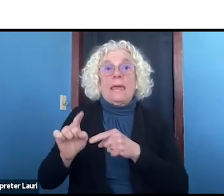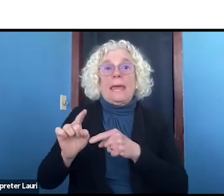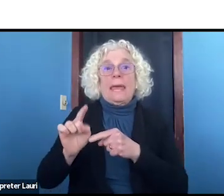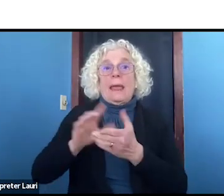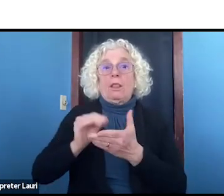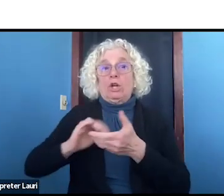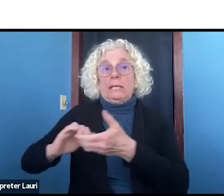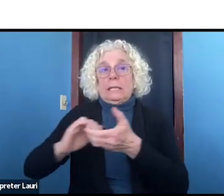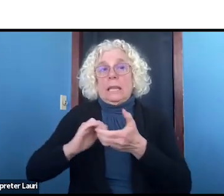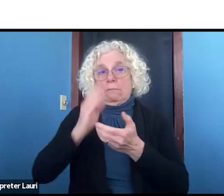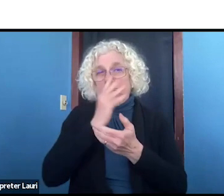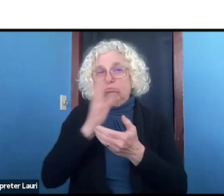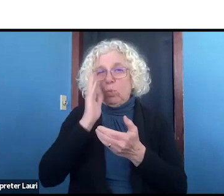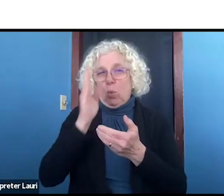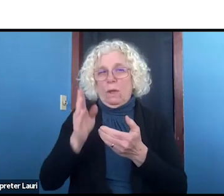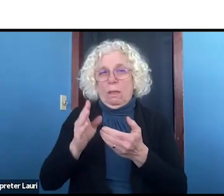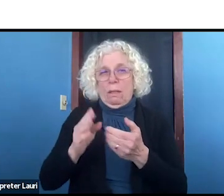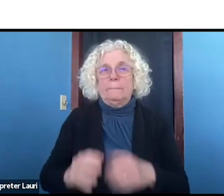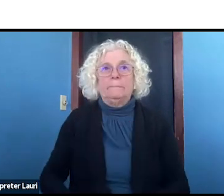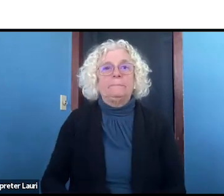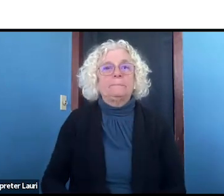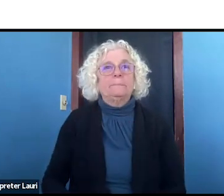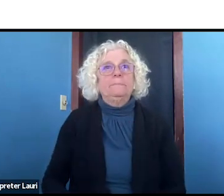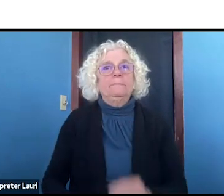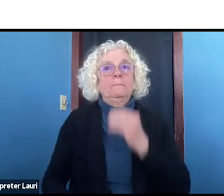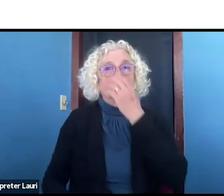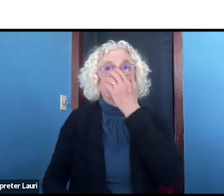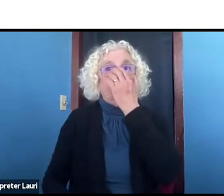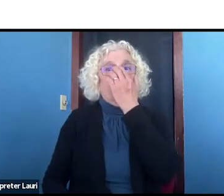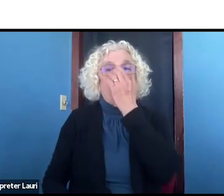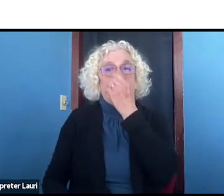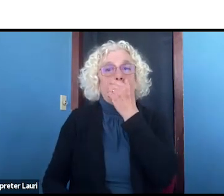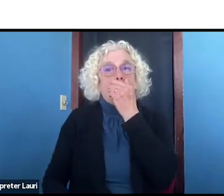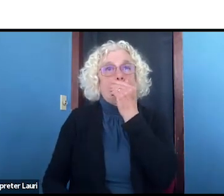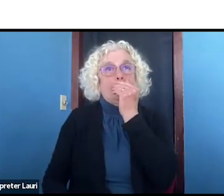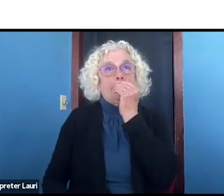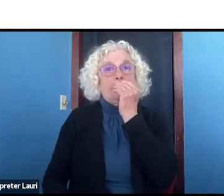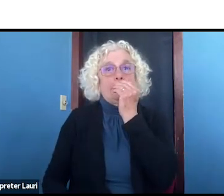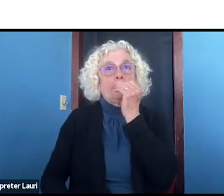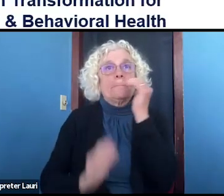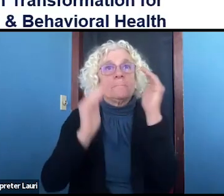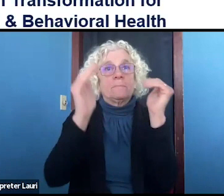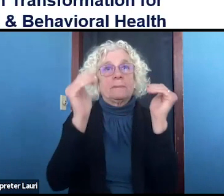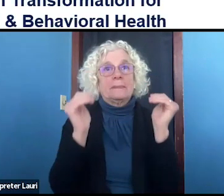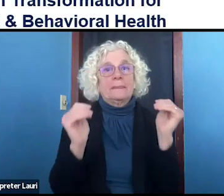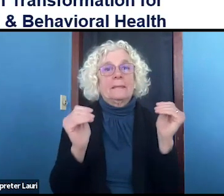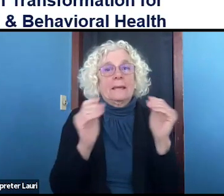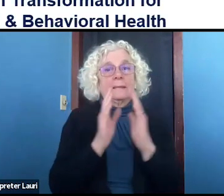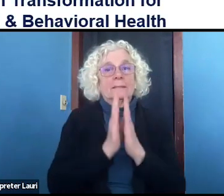and the convening happening this spring. All right. So on the next slide, you're going to see four